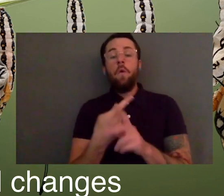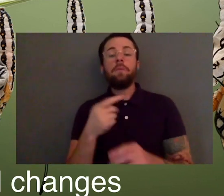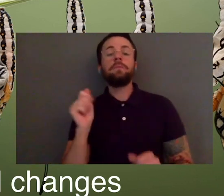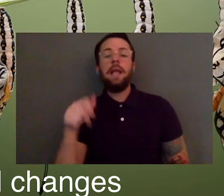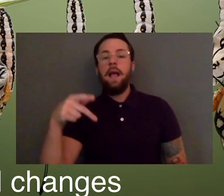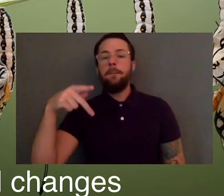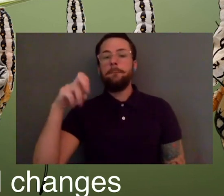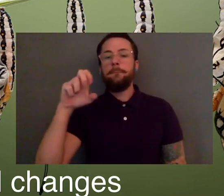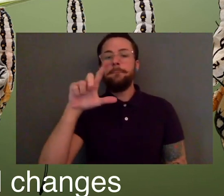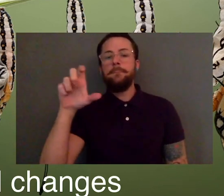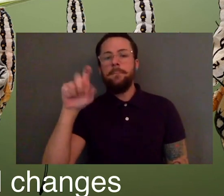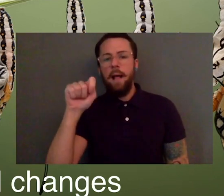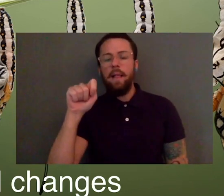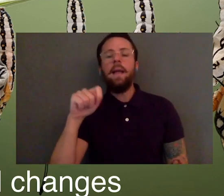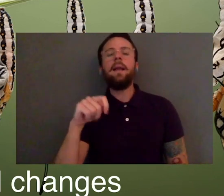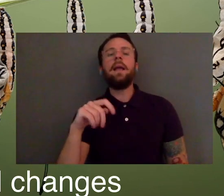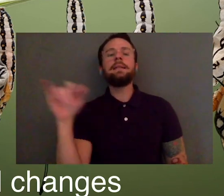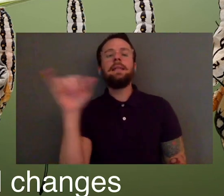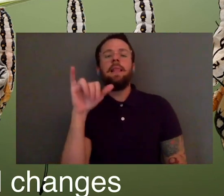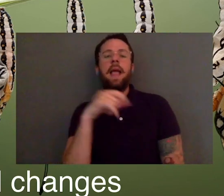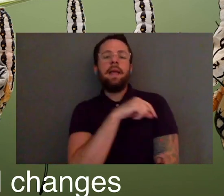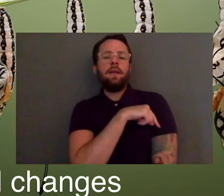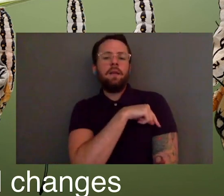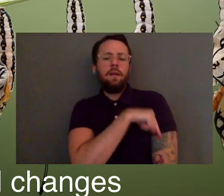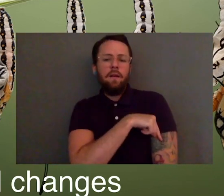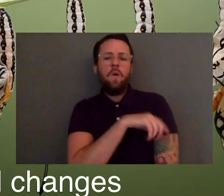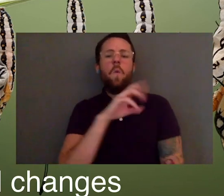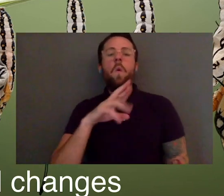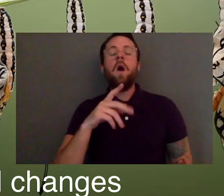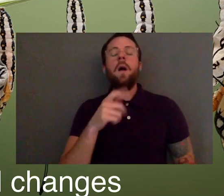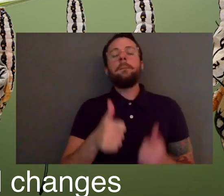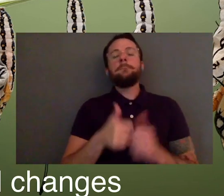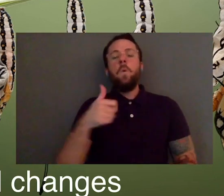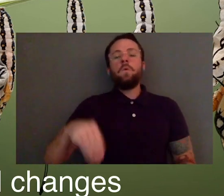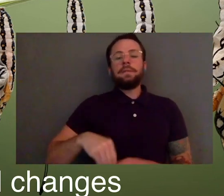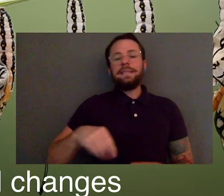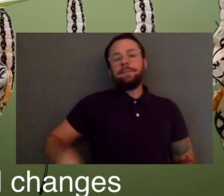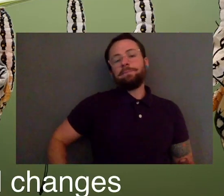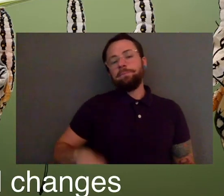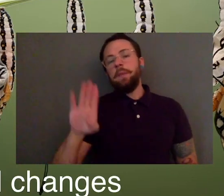Most of the time it's in the form of a shot.